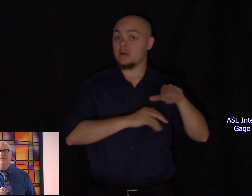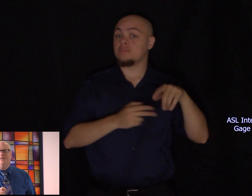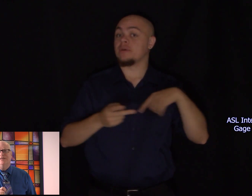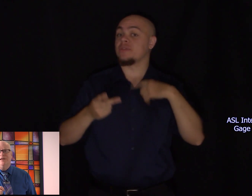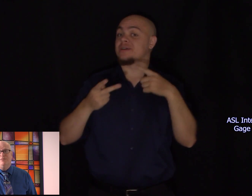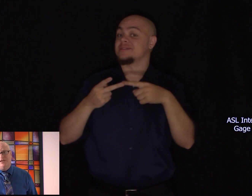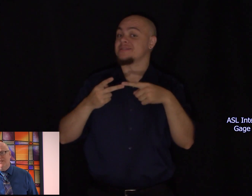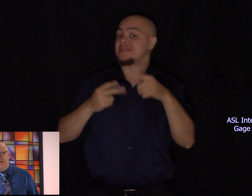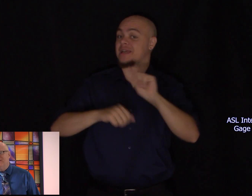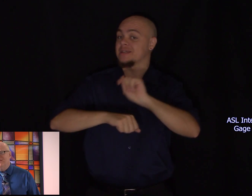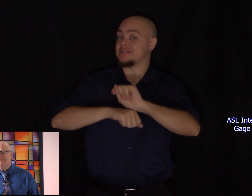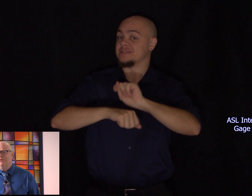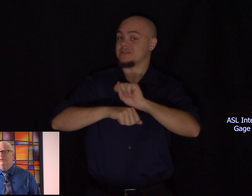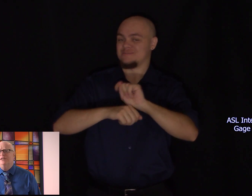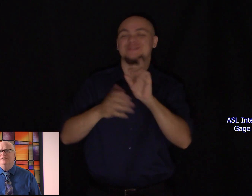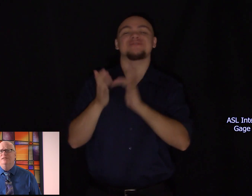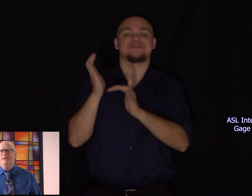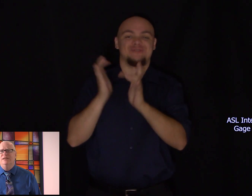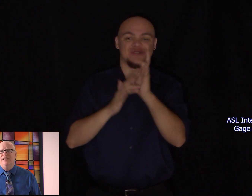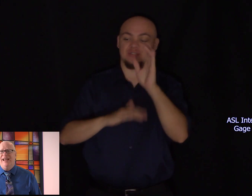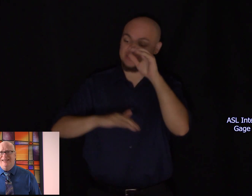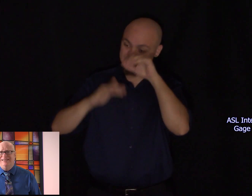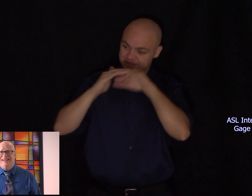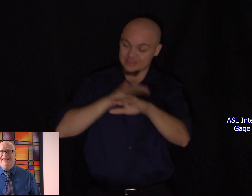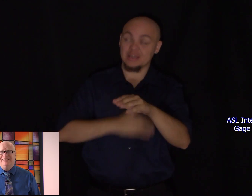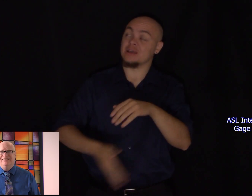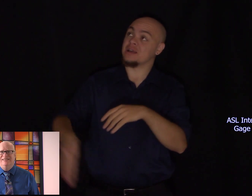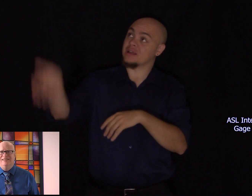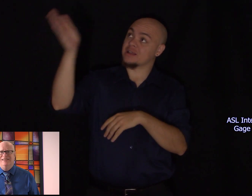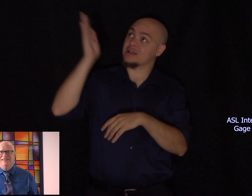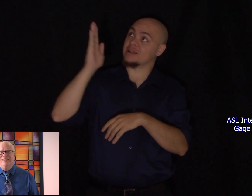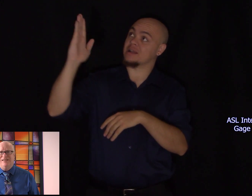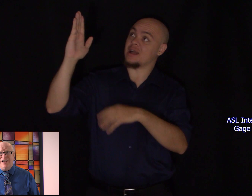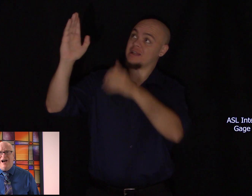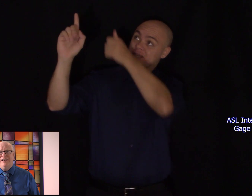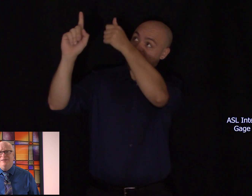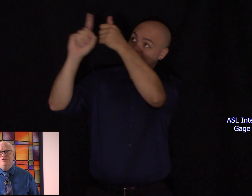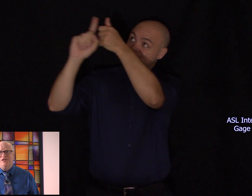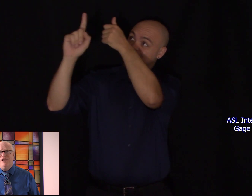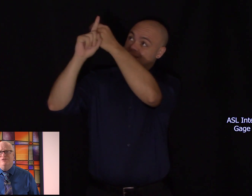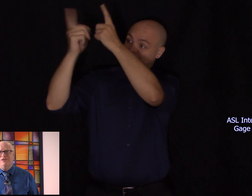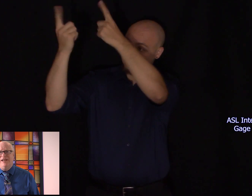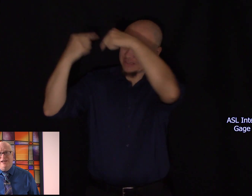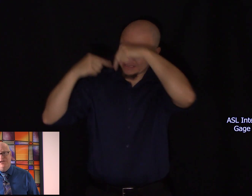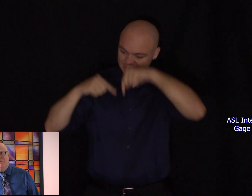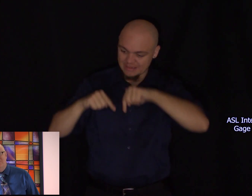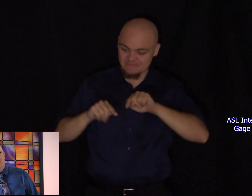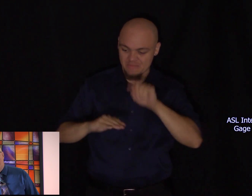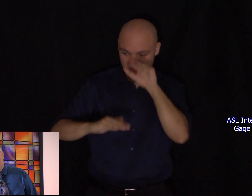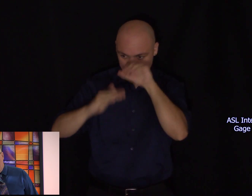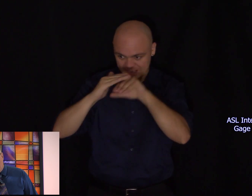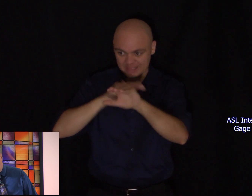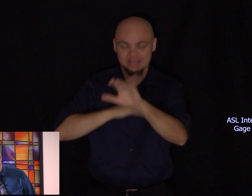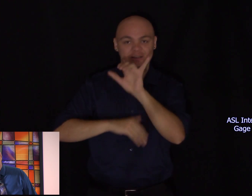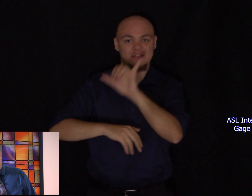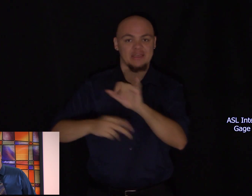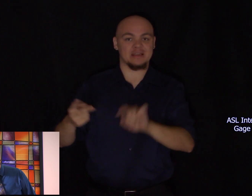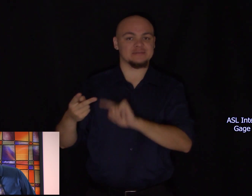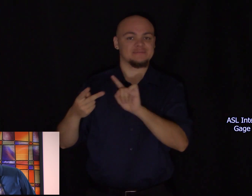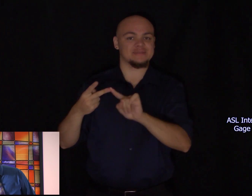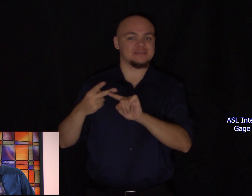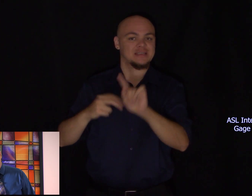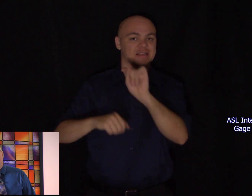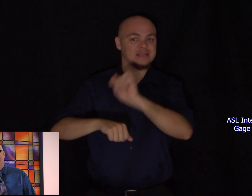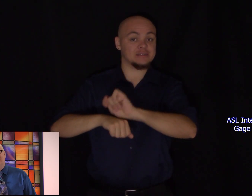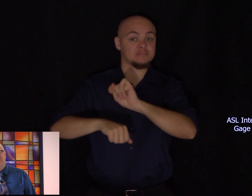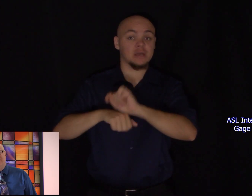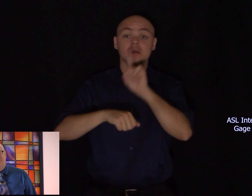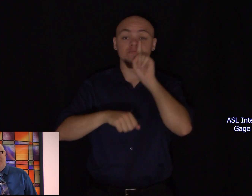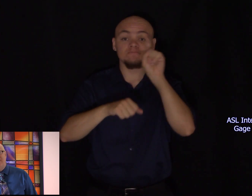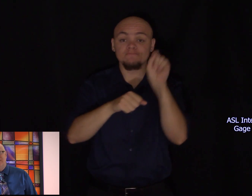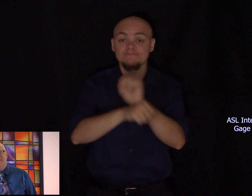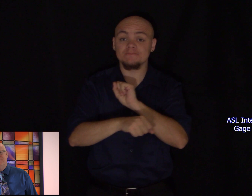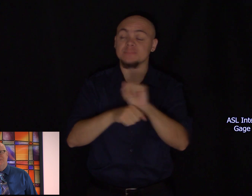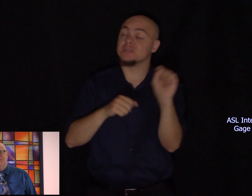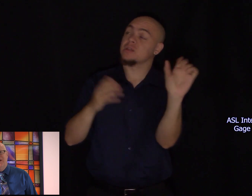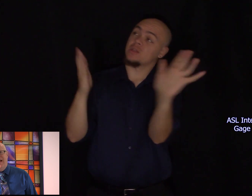it but the later temple would indeed God himself in human form walked into the later temple and